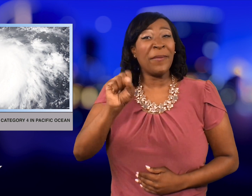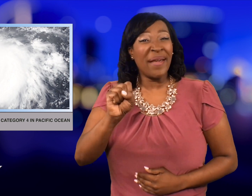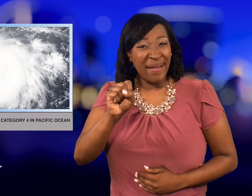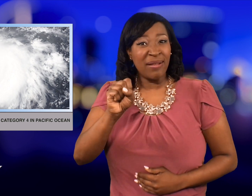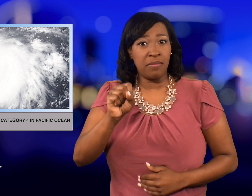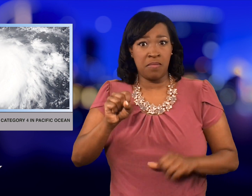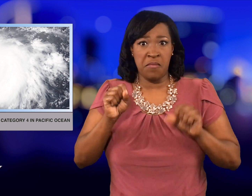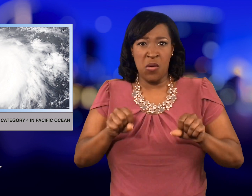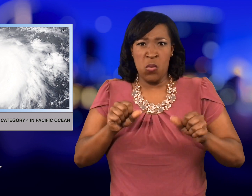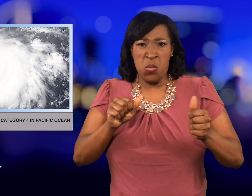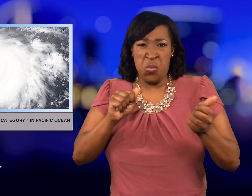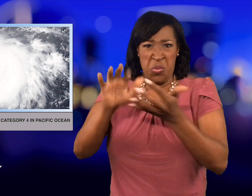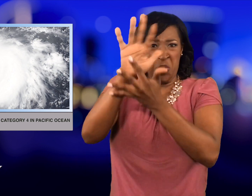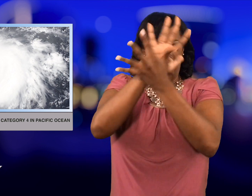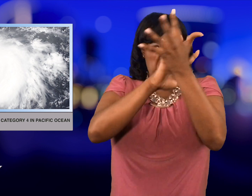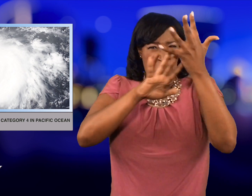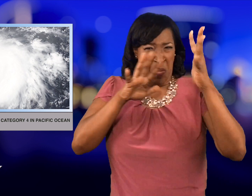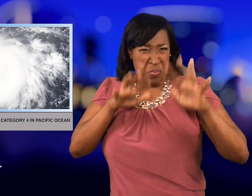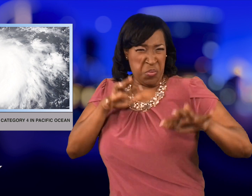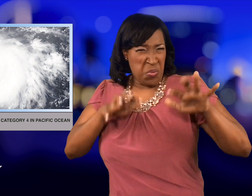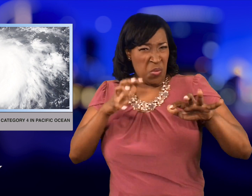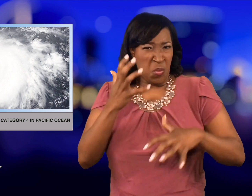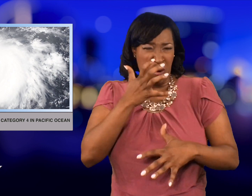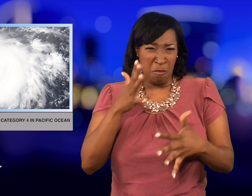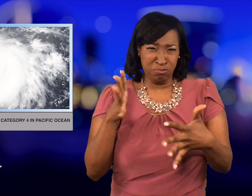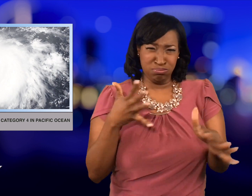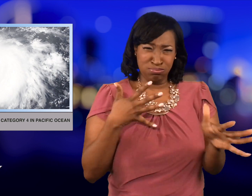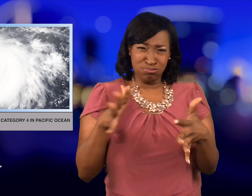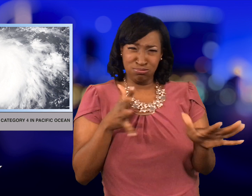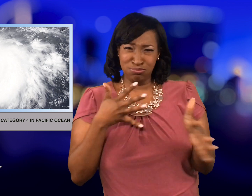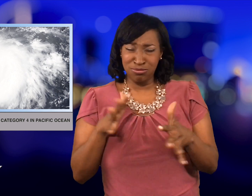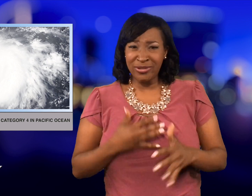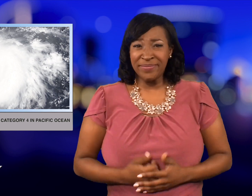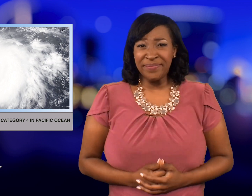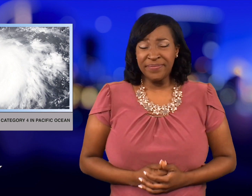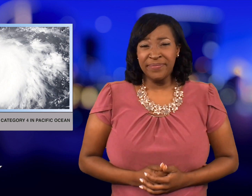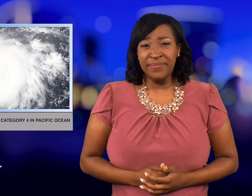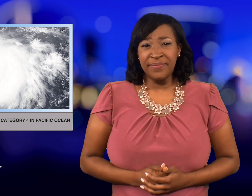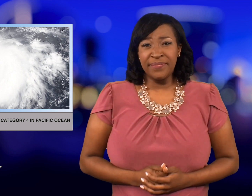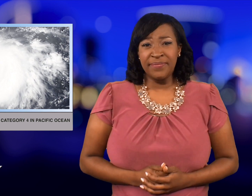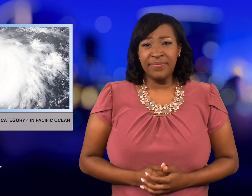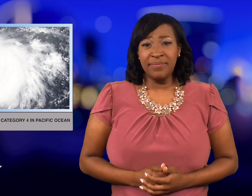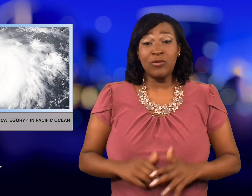the center gets close enough.